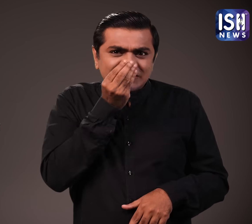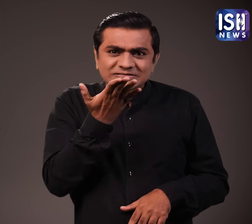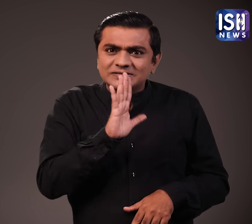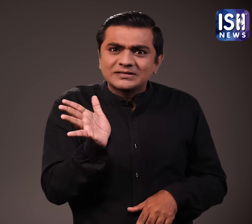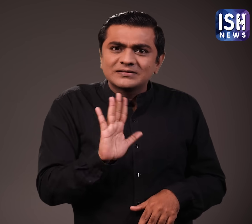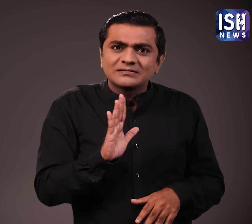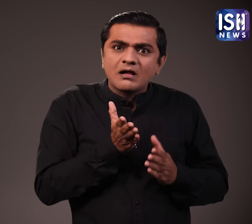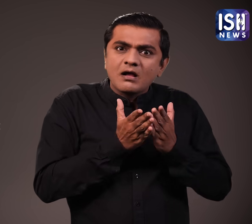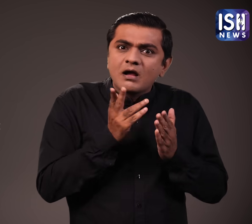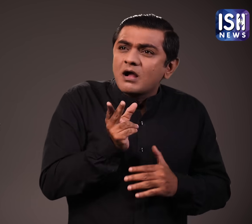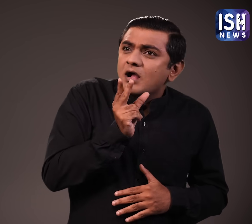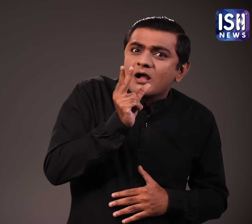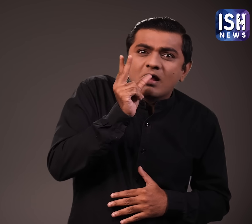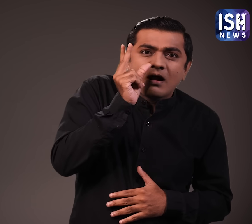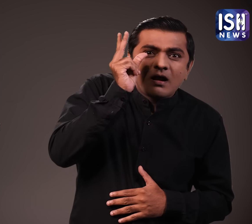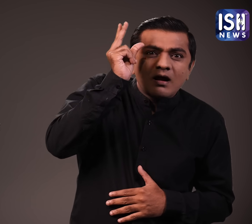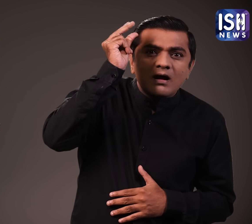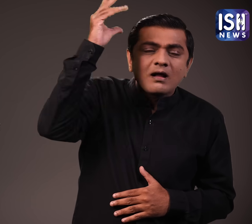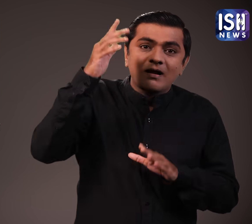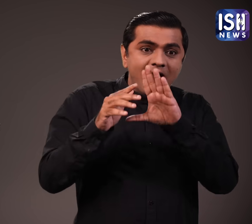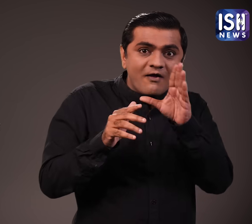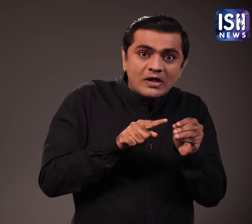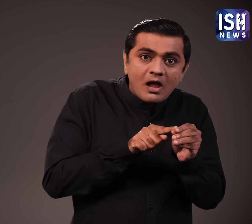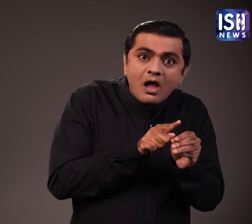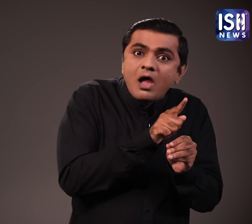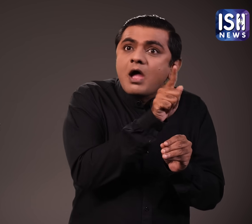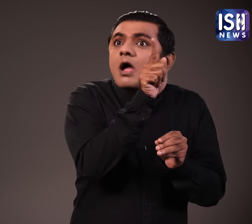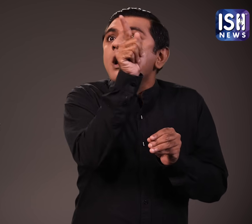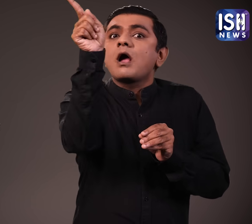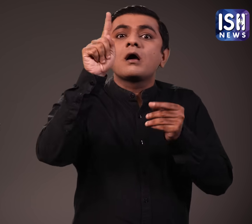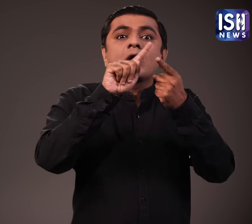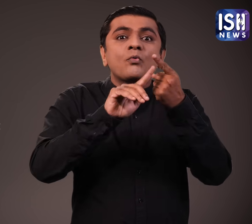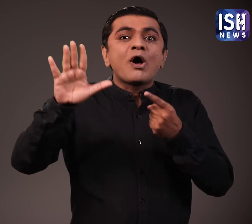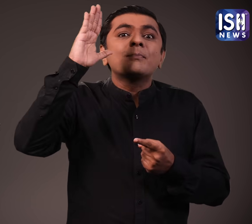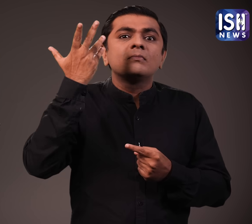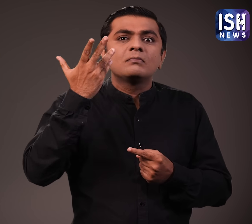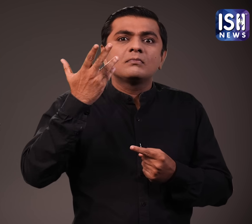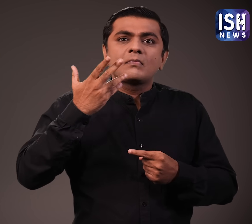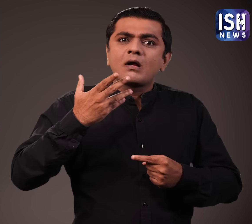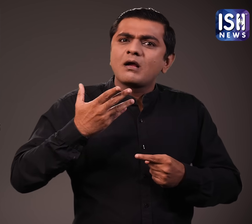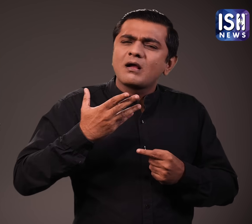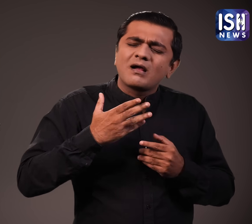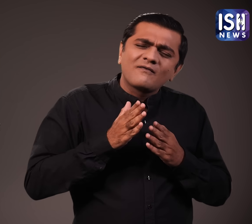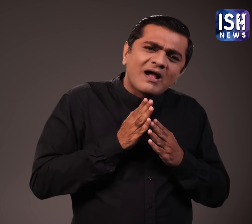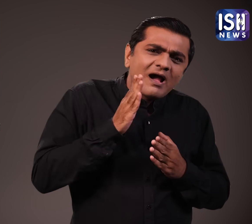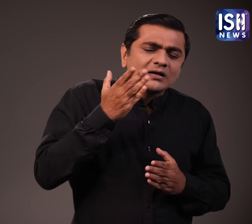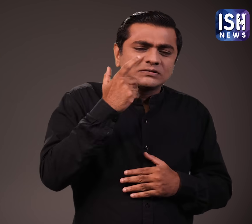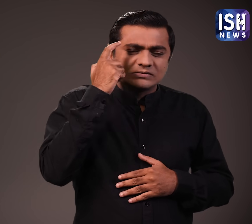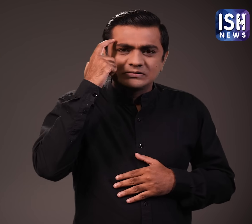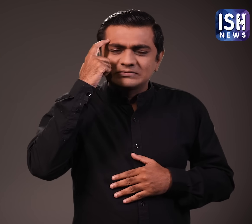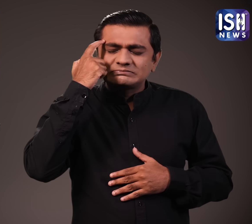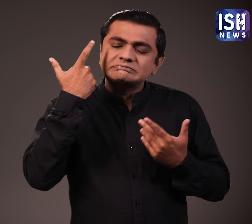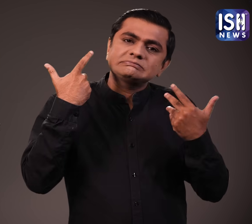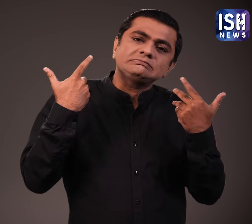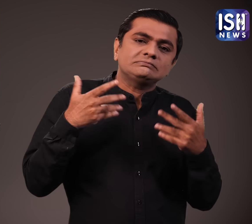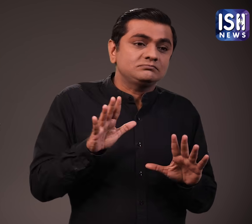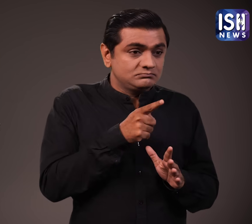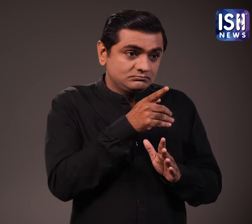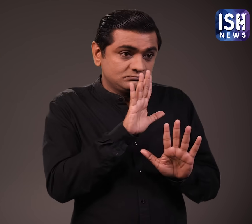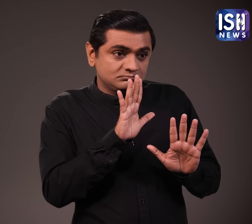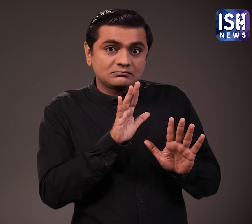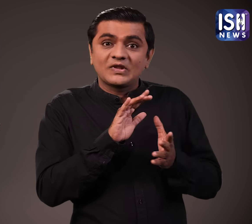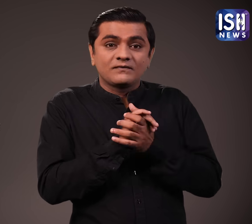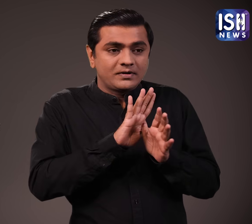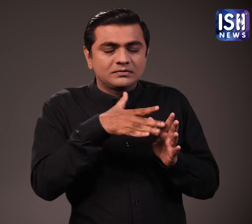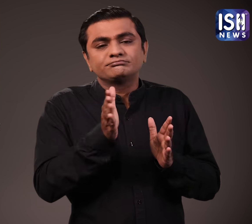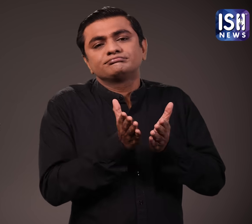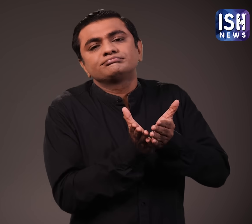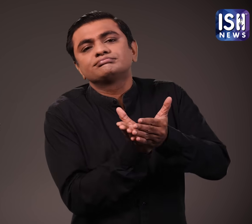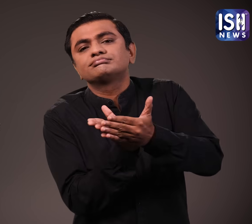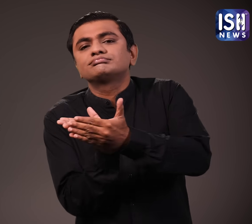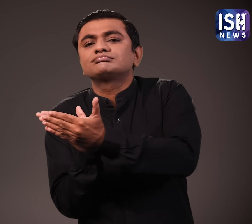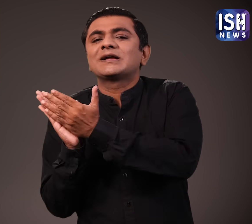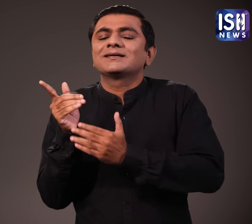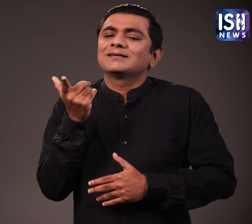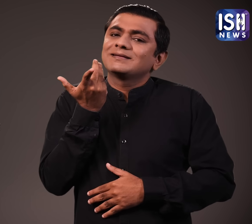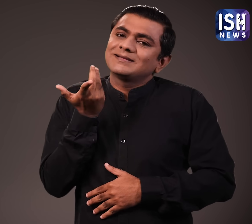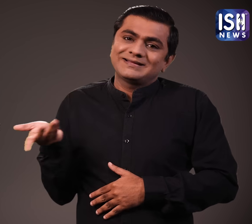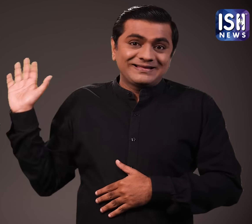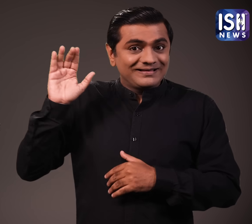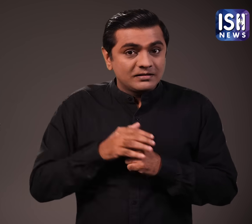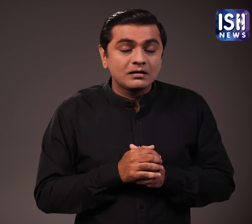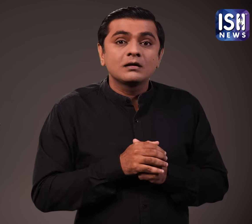However this was no easy task and the journey to Europe was a long one.